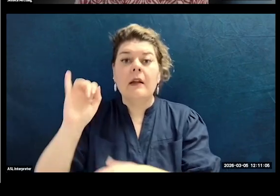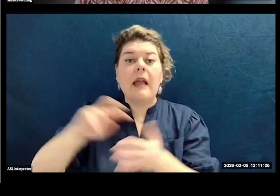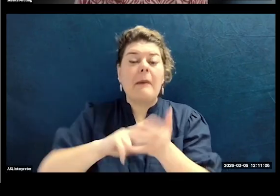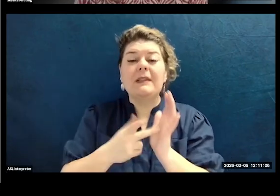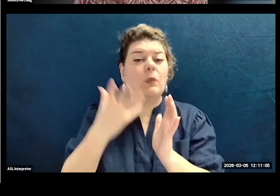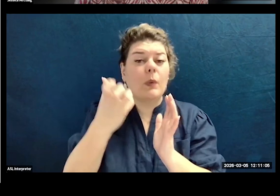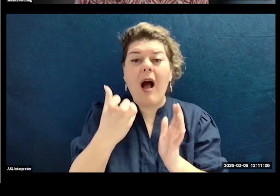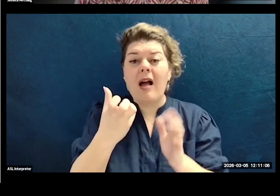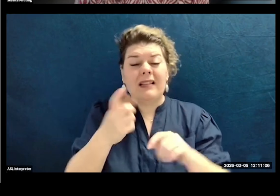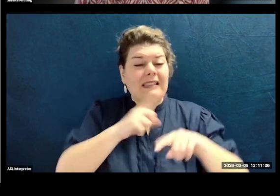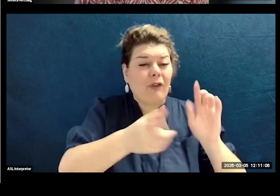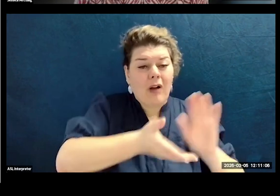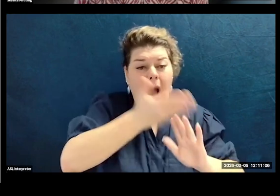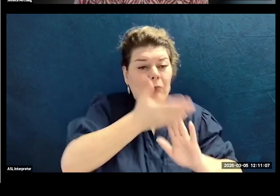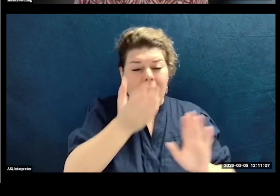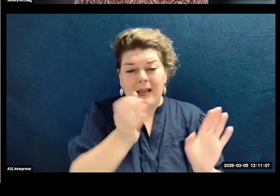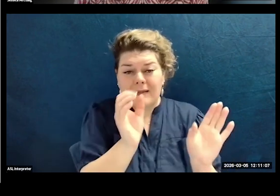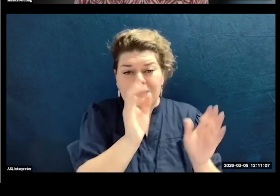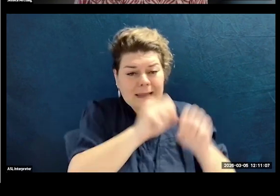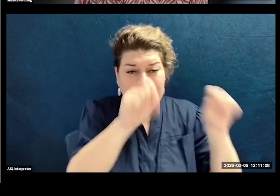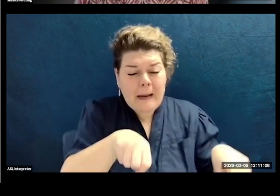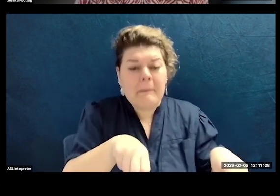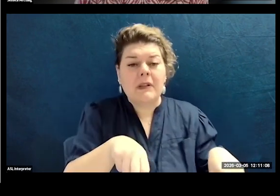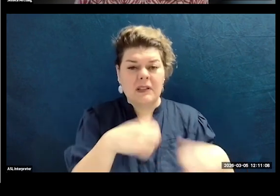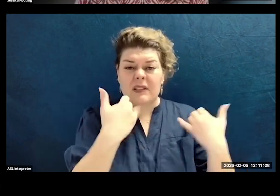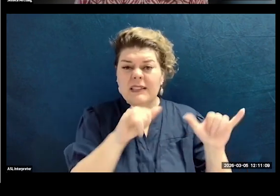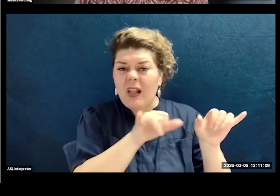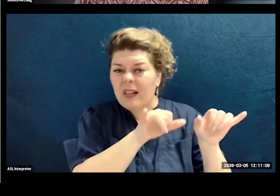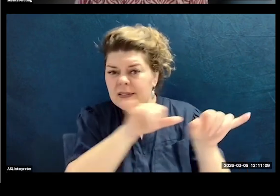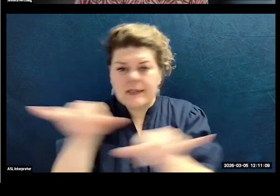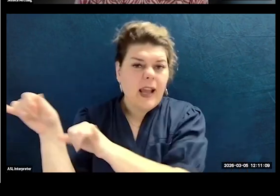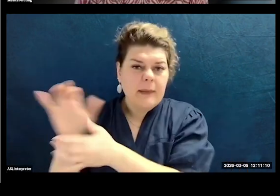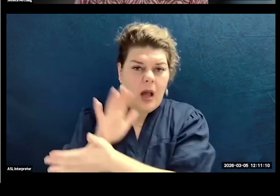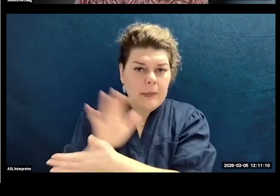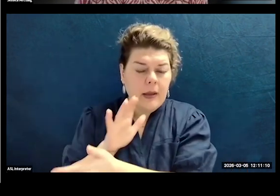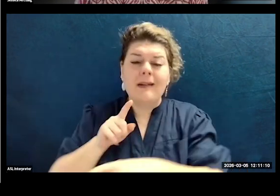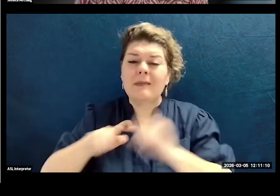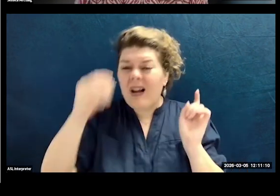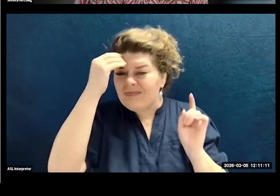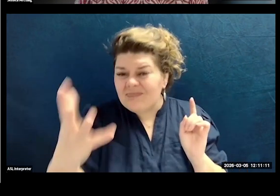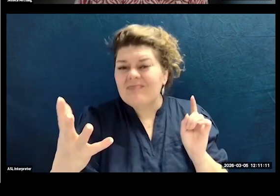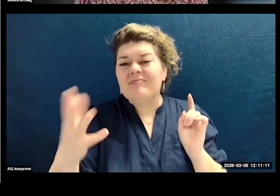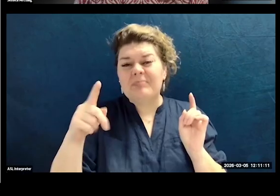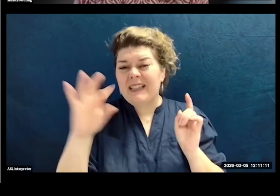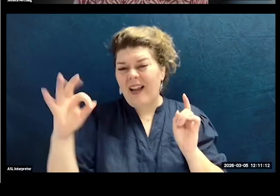across operating systems. However, it's important to be aware of the issues that exist with the format.